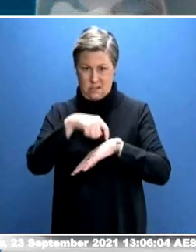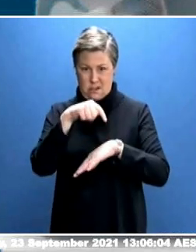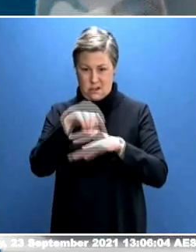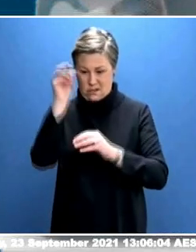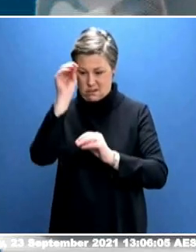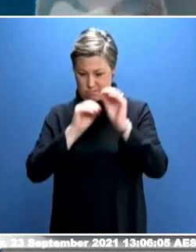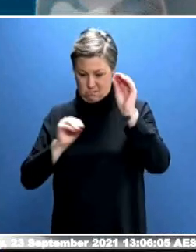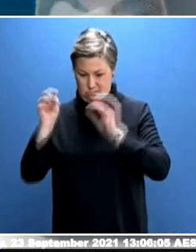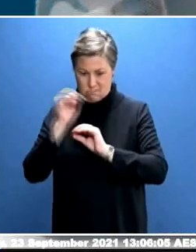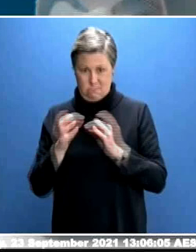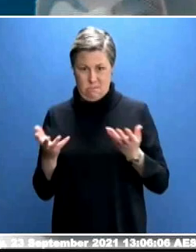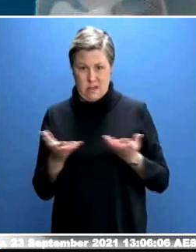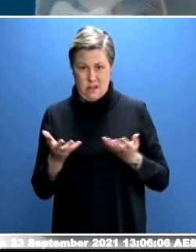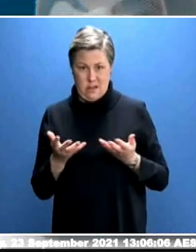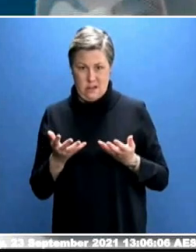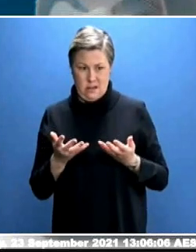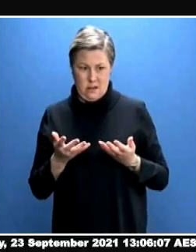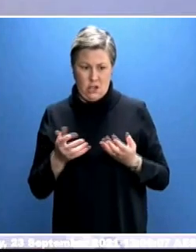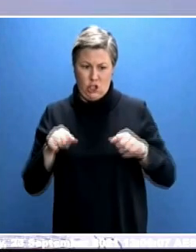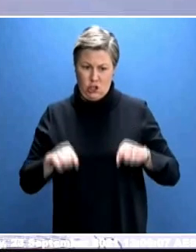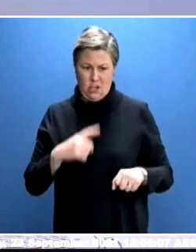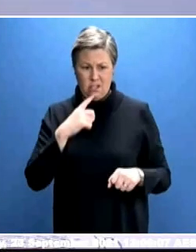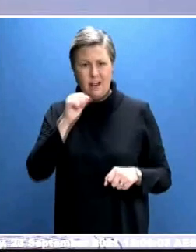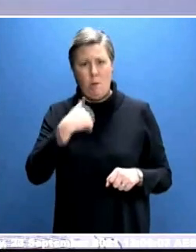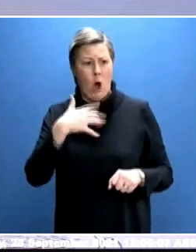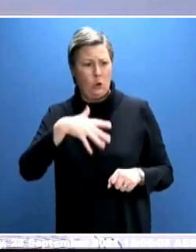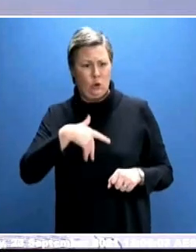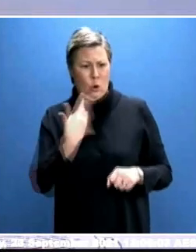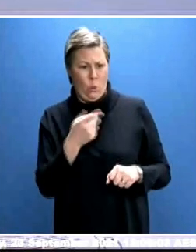Yes, well I also don't want Mr Espie to be hanging around unnecessarily.